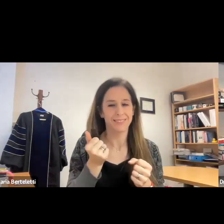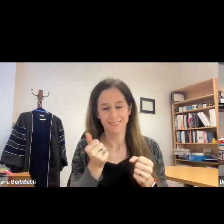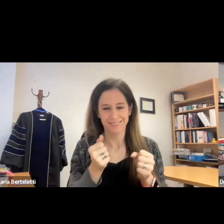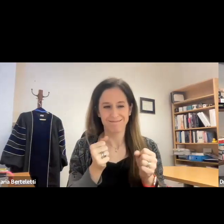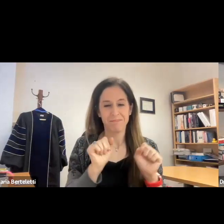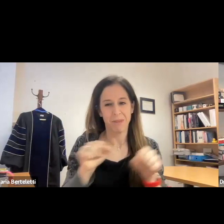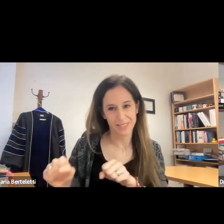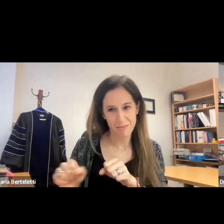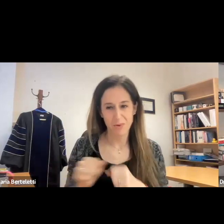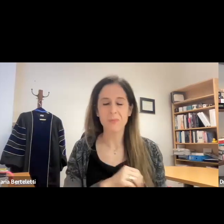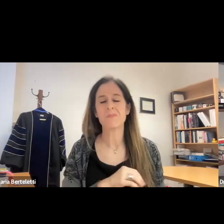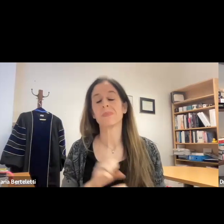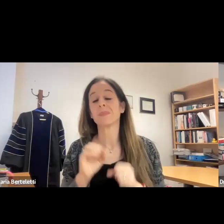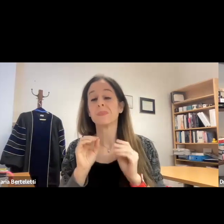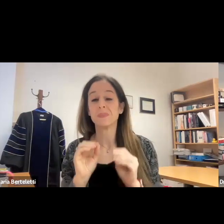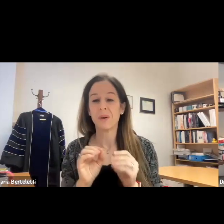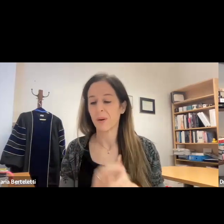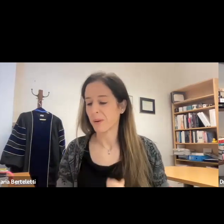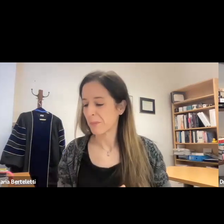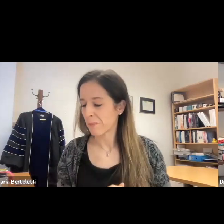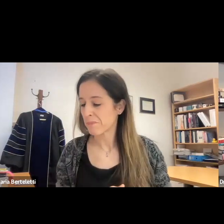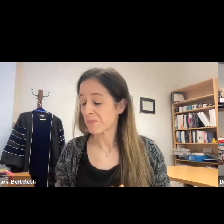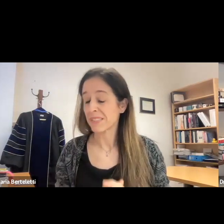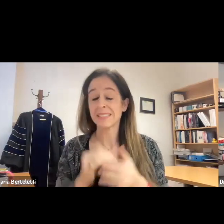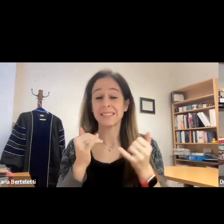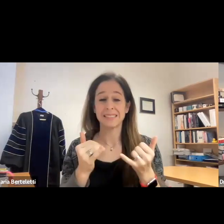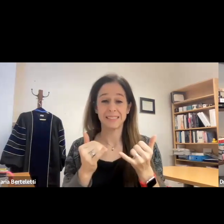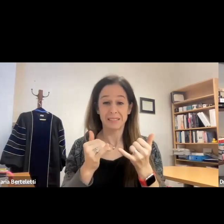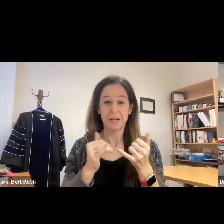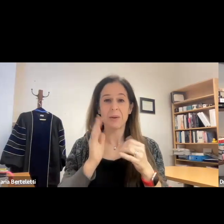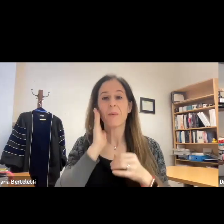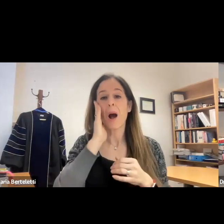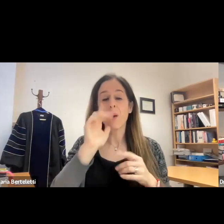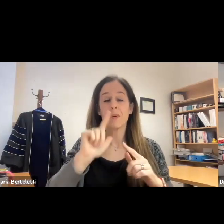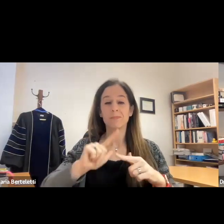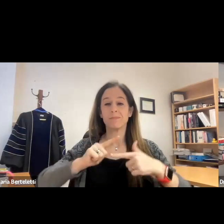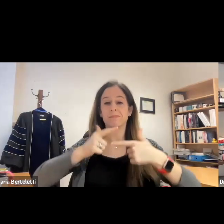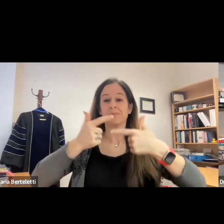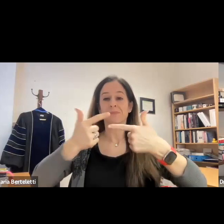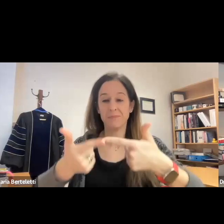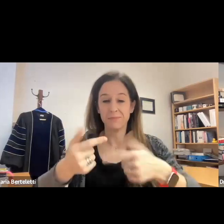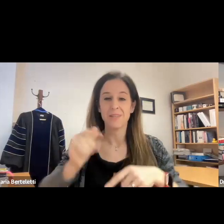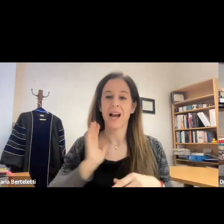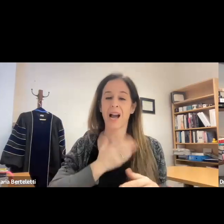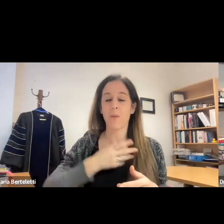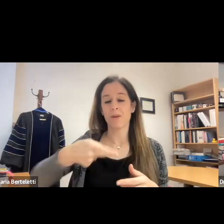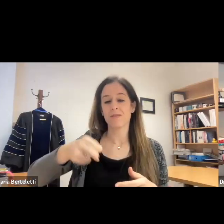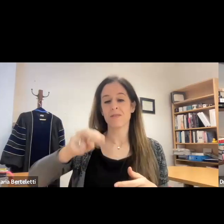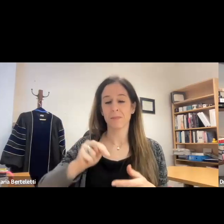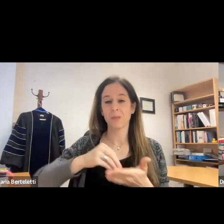I will do my best as possible to translate that question into ASL for our audience. All right. So I will now turn it